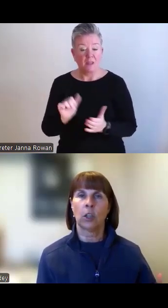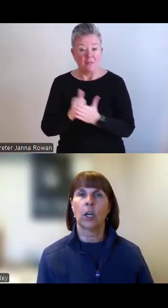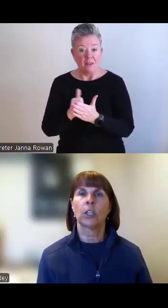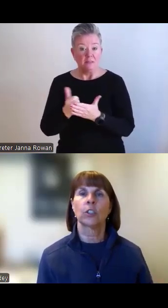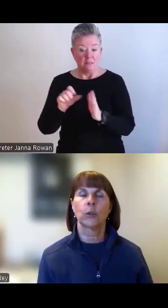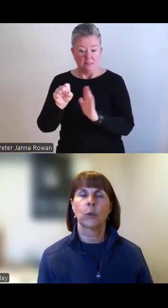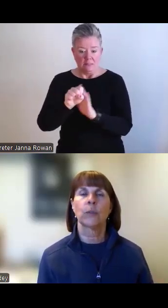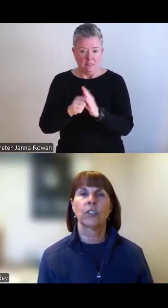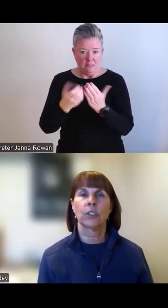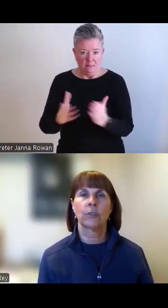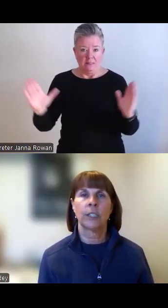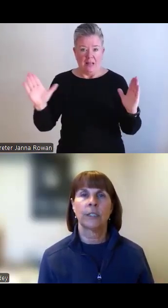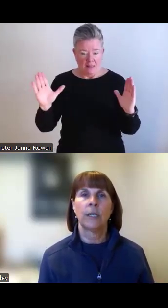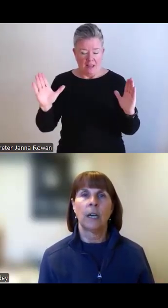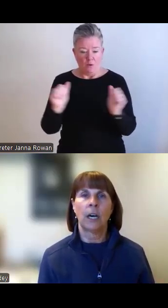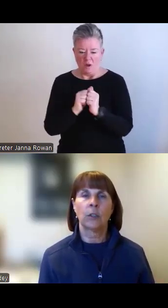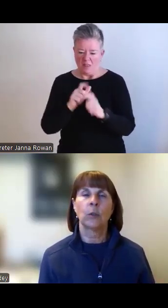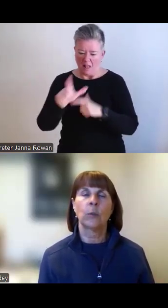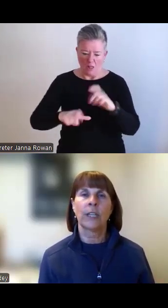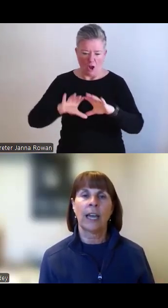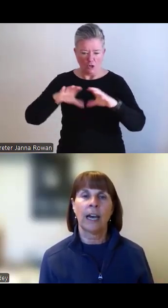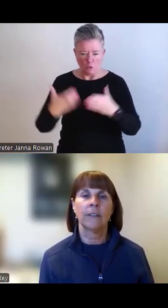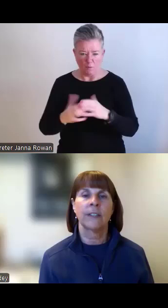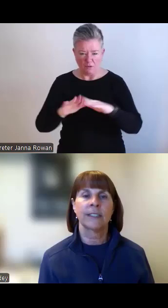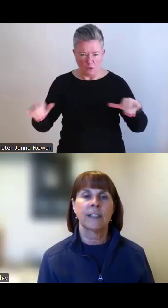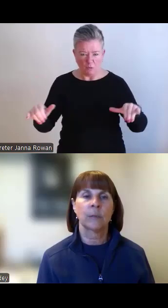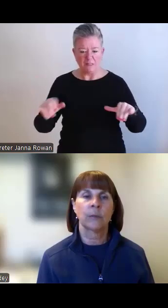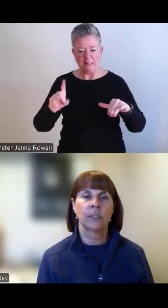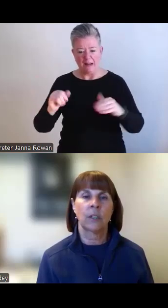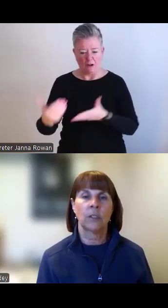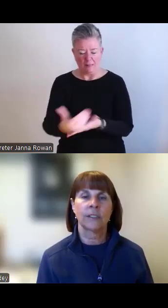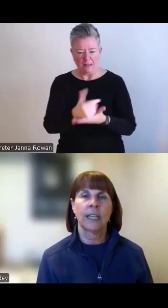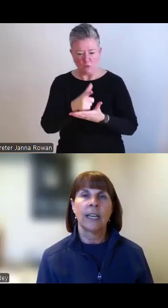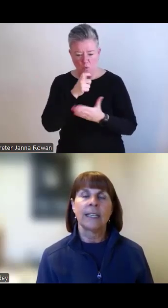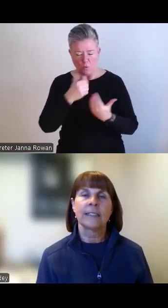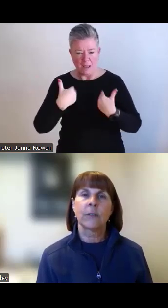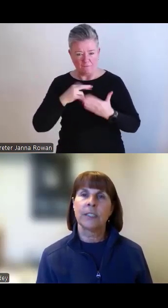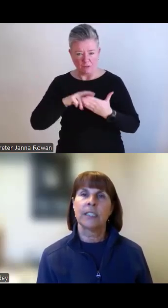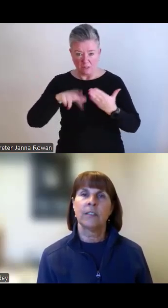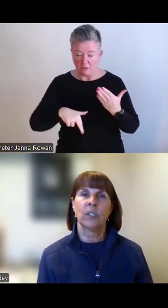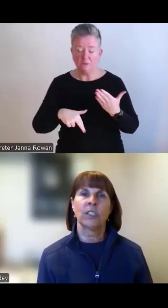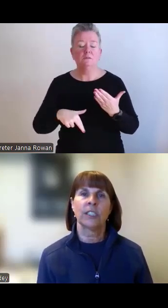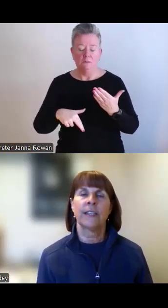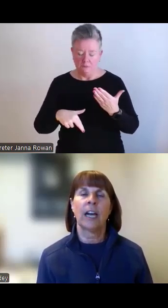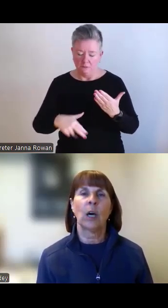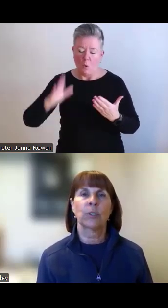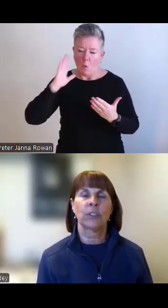having a large group of children on whom we have assessment results is going to give Michigan the